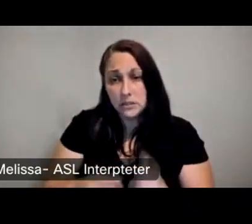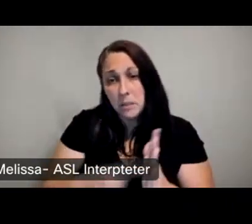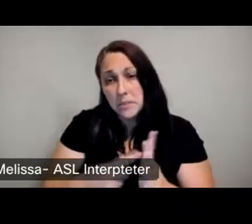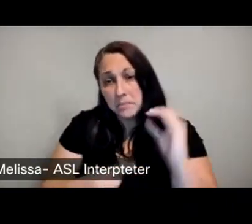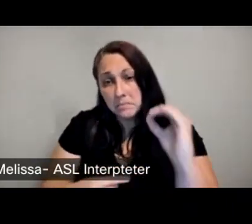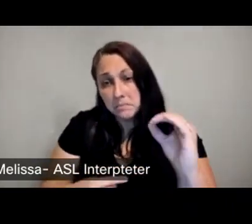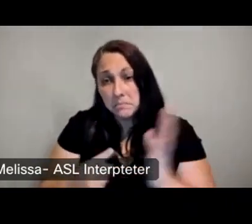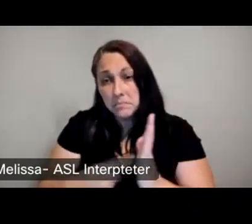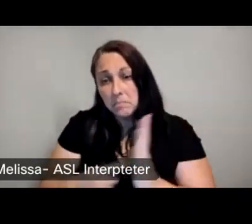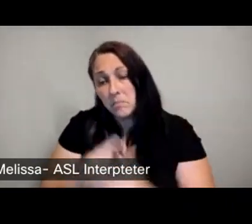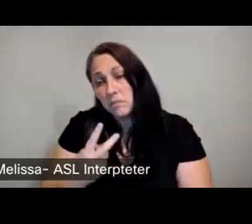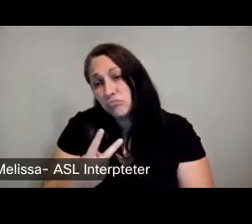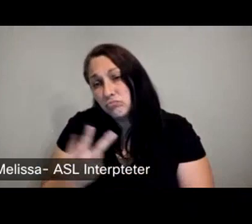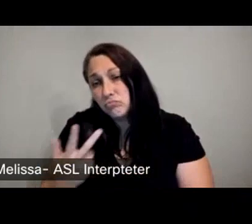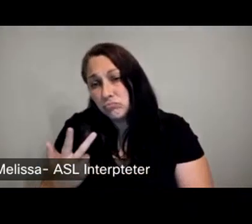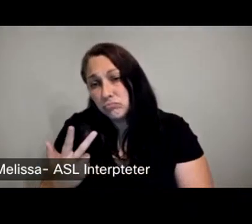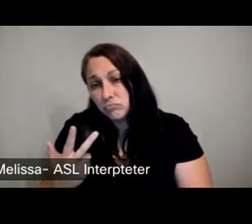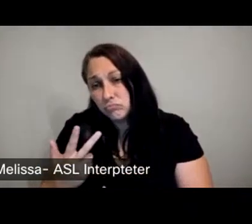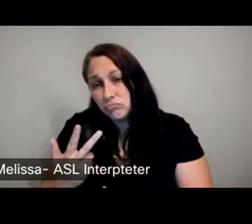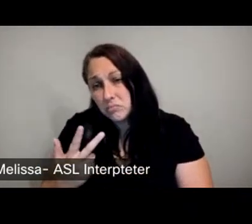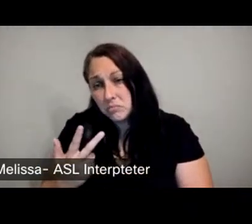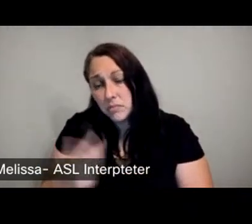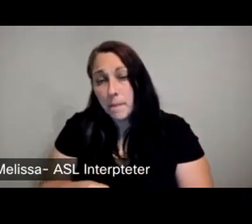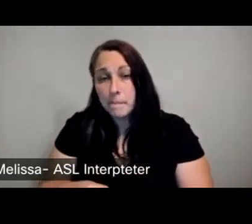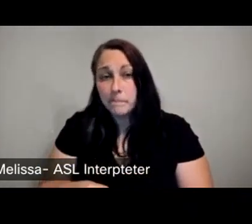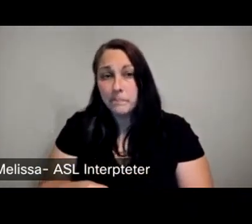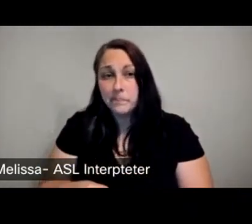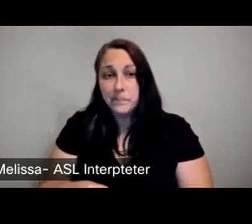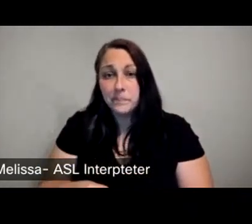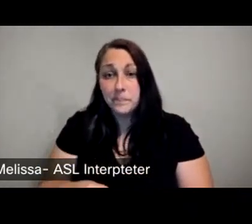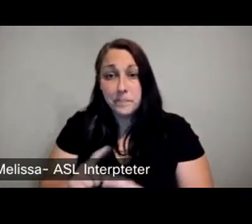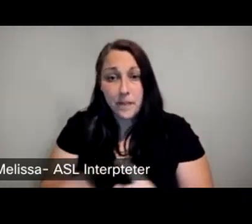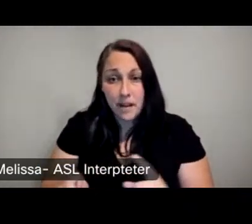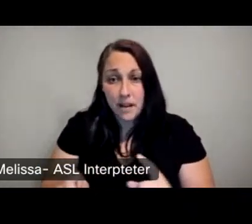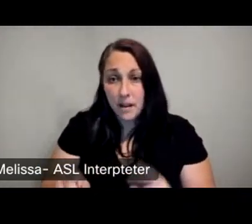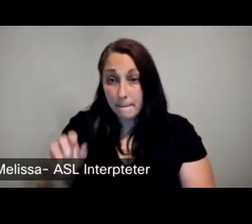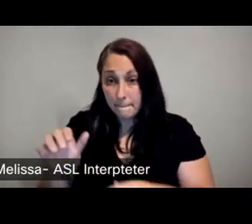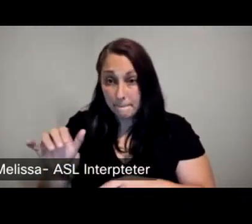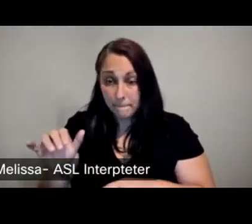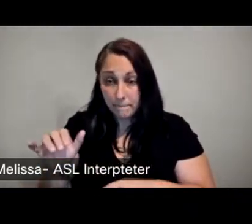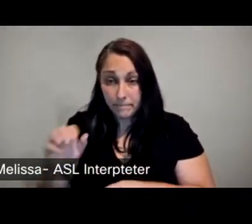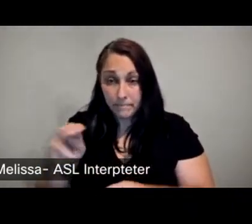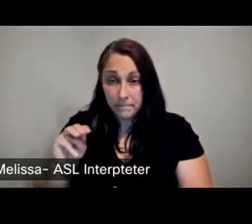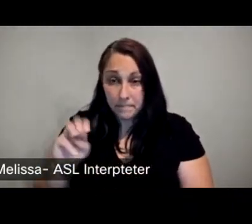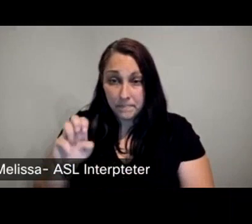but I've never seen it have the same number of people that Metro buses have or that the other circulators have